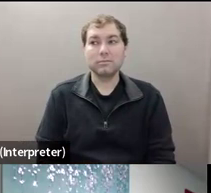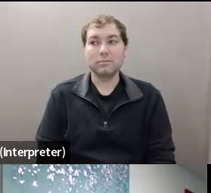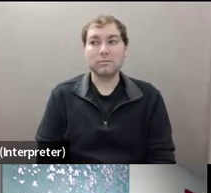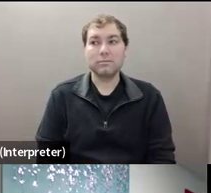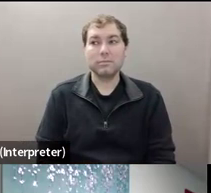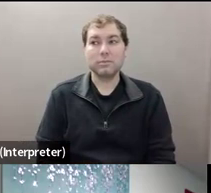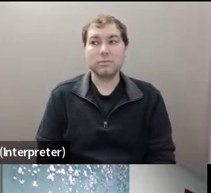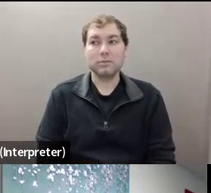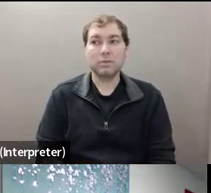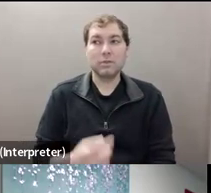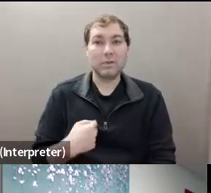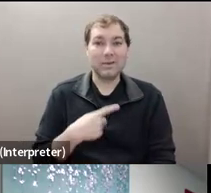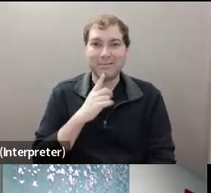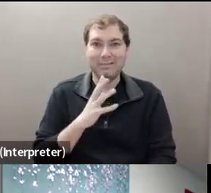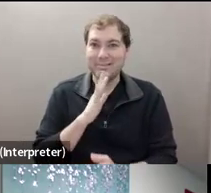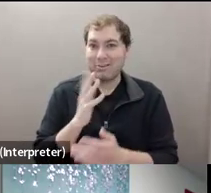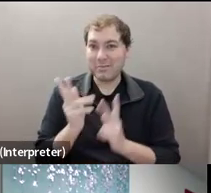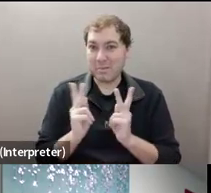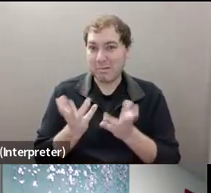Rebecca - APRIL: We don't have a very talkative group today.